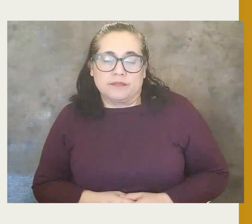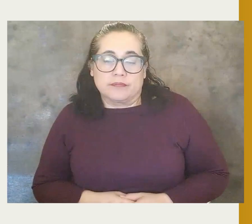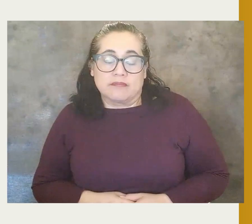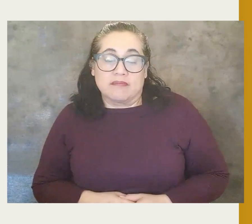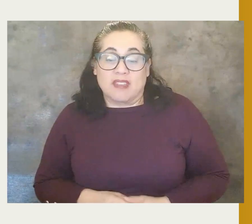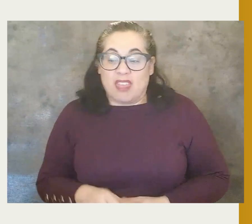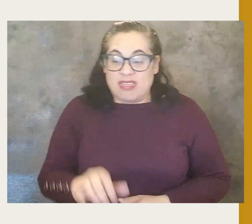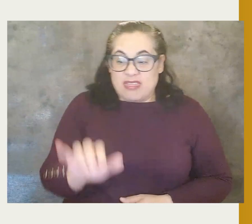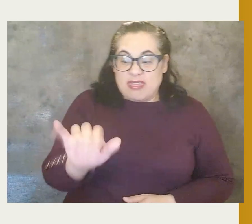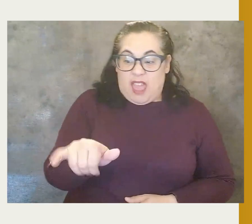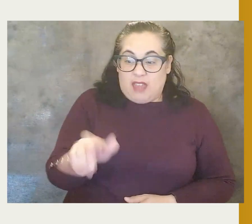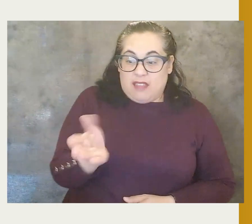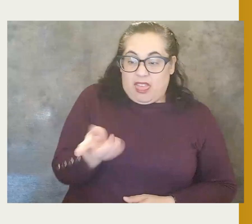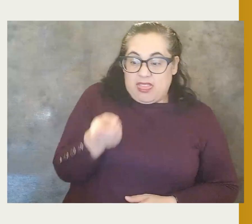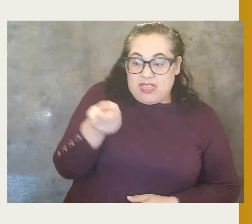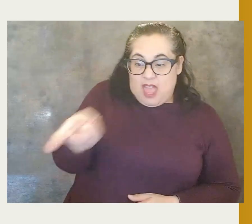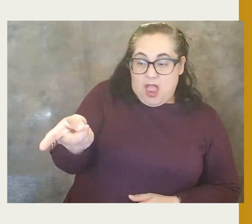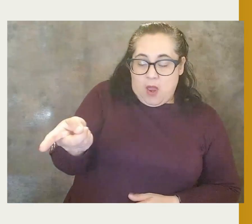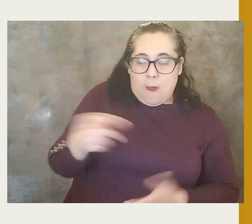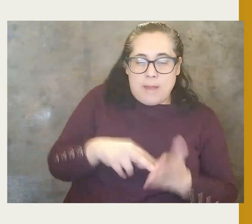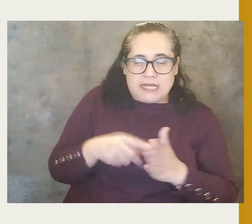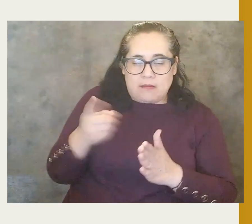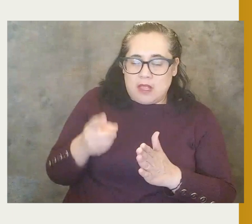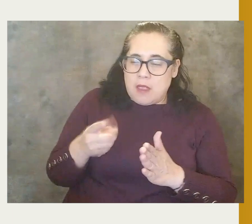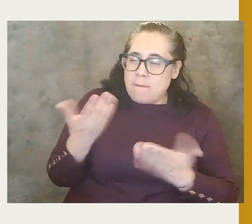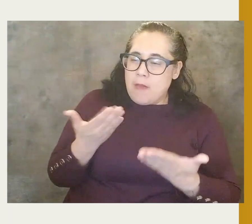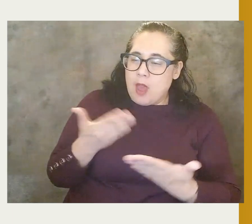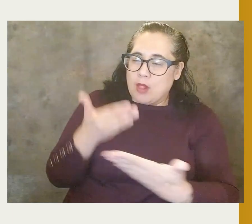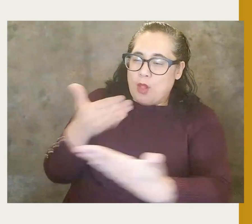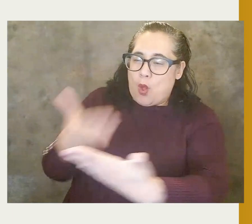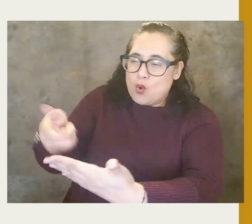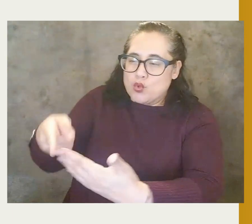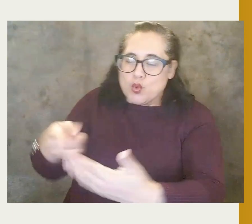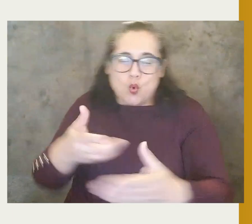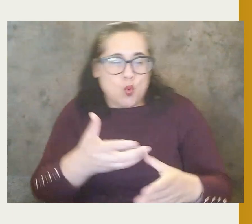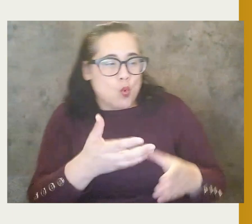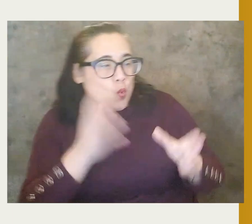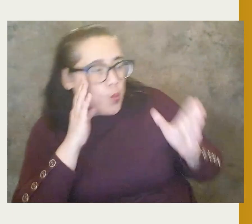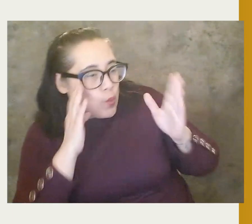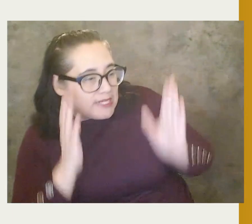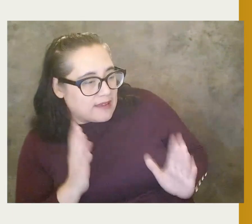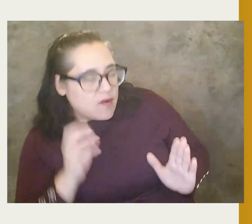That and there refer to something closer to the ... receiver or farther from the speaker.